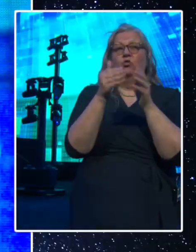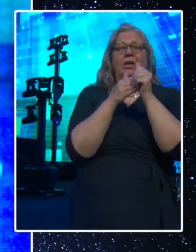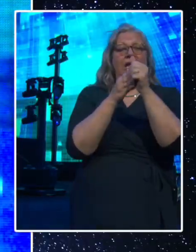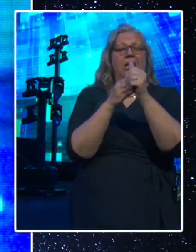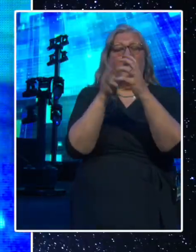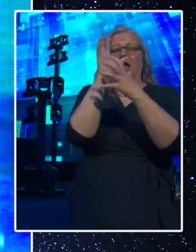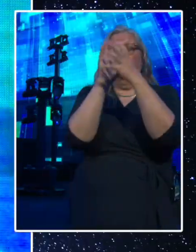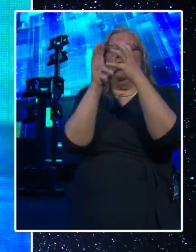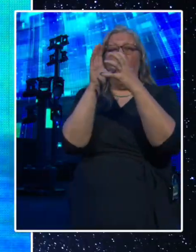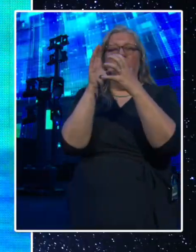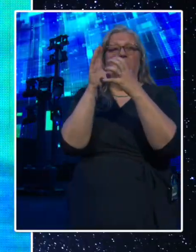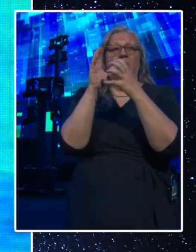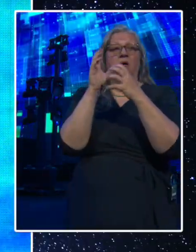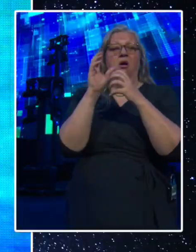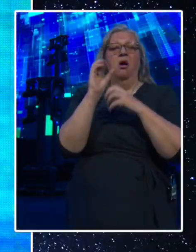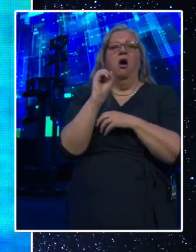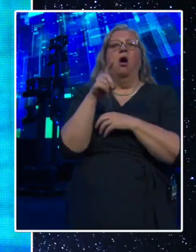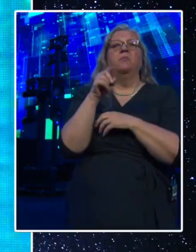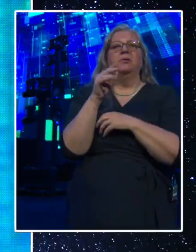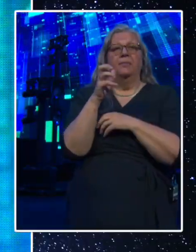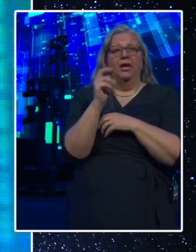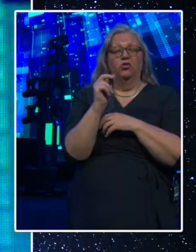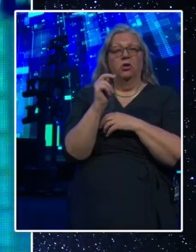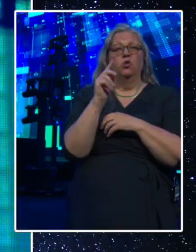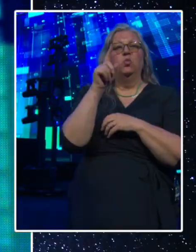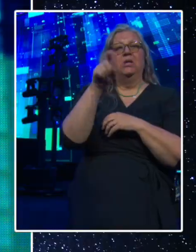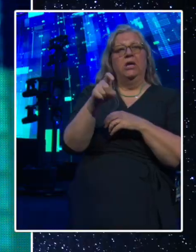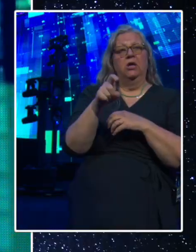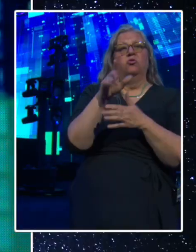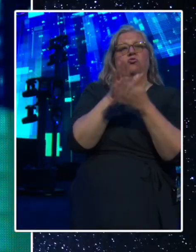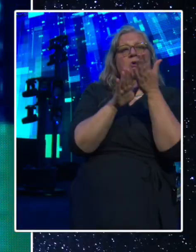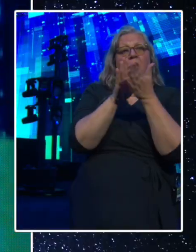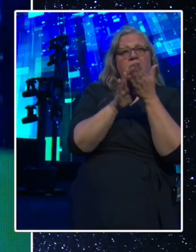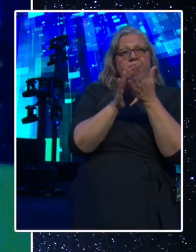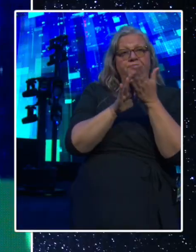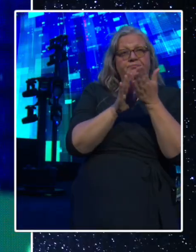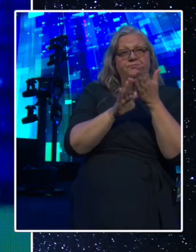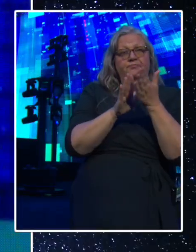and cloud automation you need to run to overload the peak performance and efficiency.